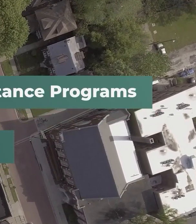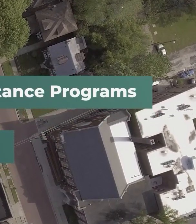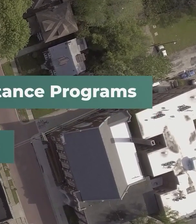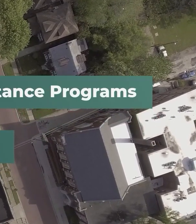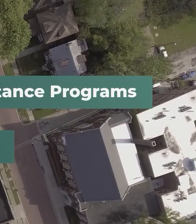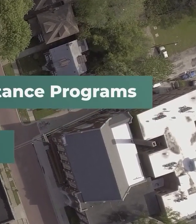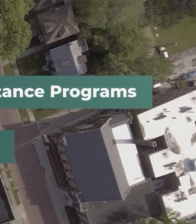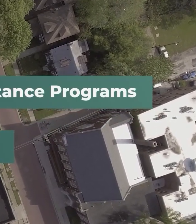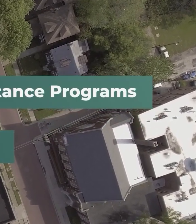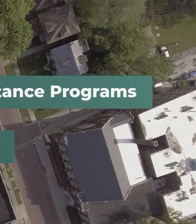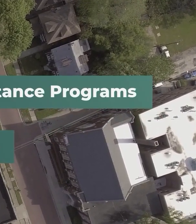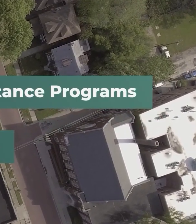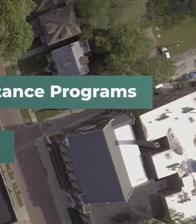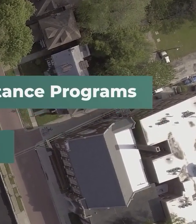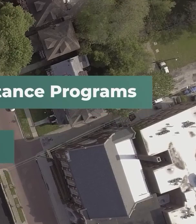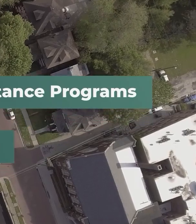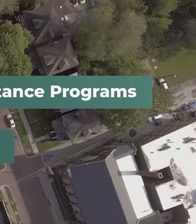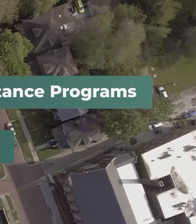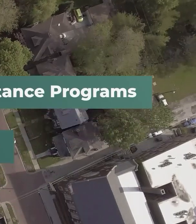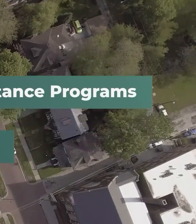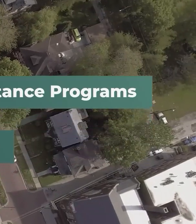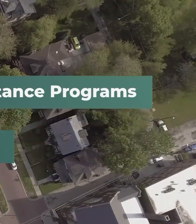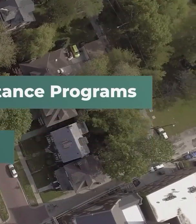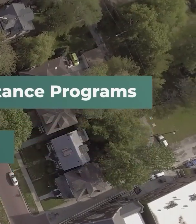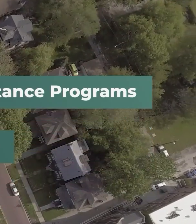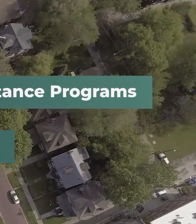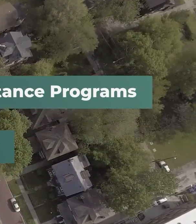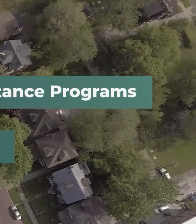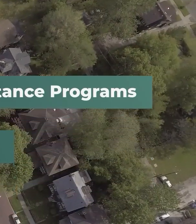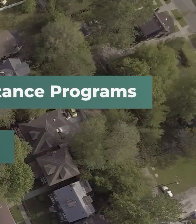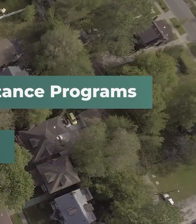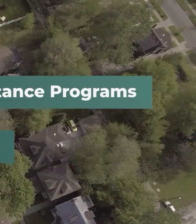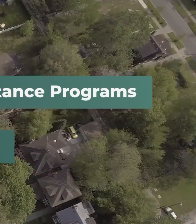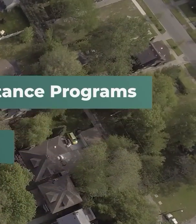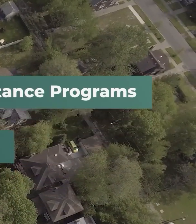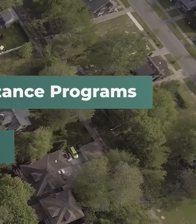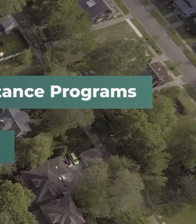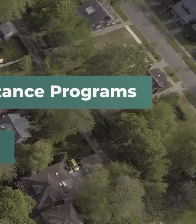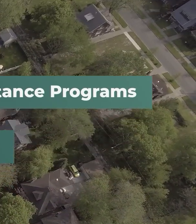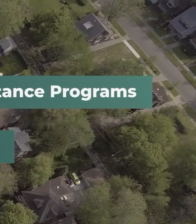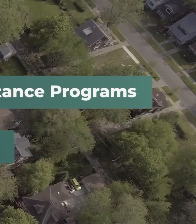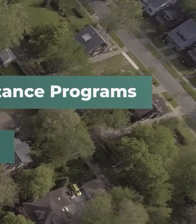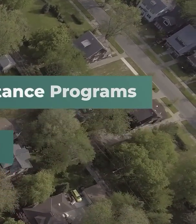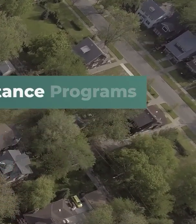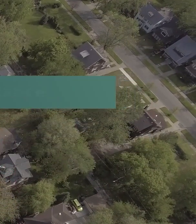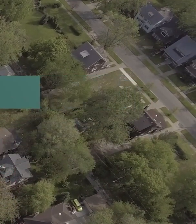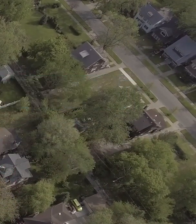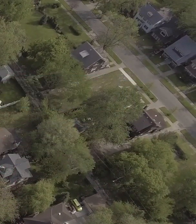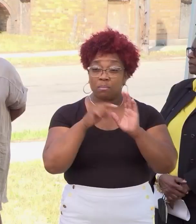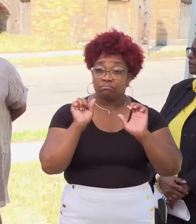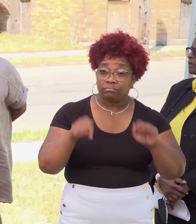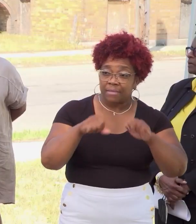BUT NOT LEAST SELF-SUFFICIENCY SUPPORT FOR THOSE FOLKS WHO ARE FACING RISING RENTS THIS